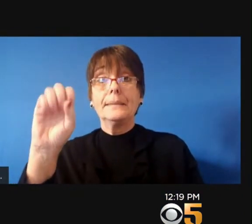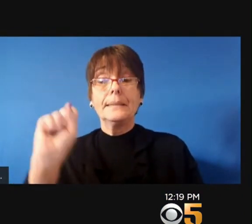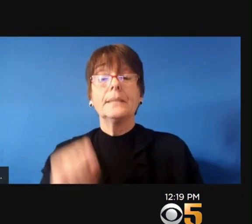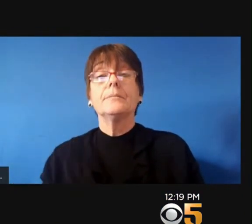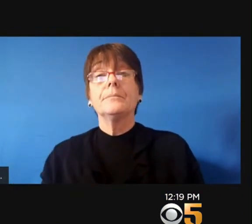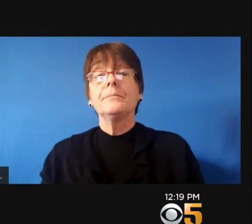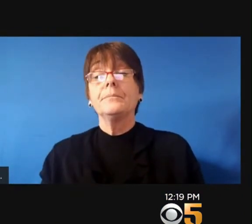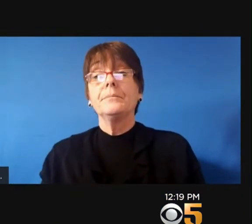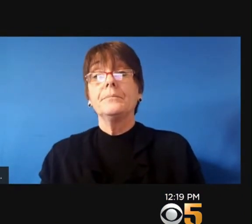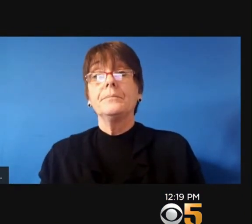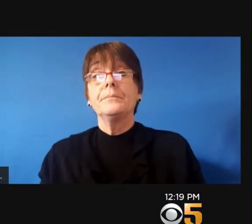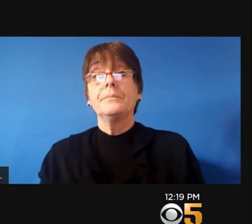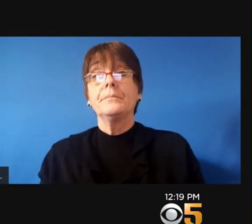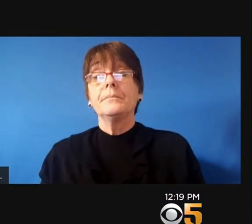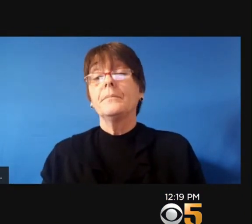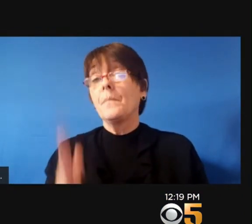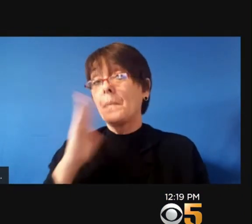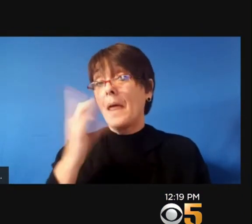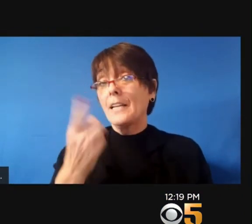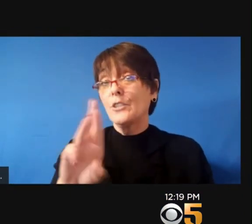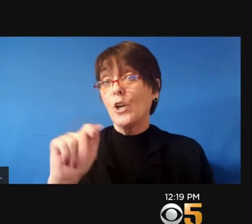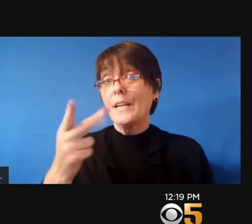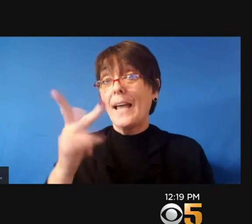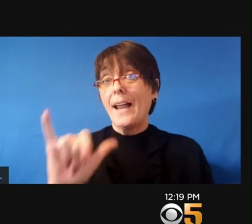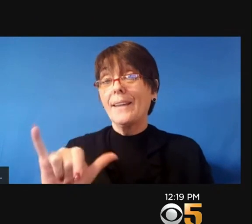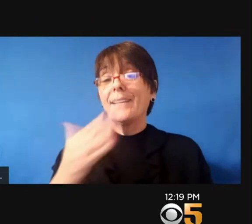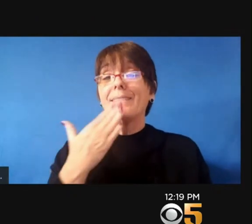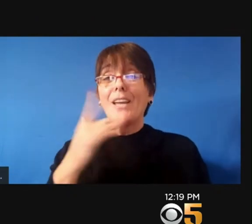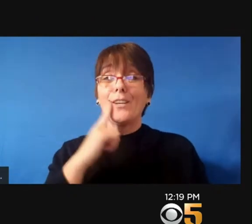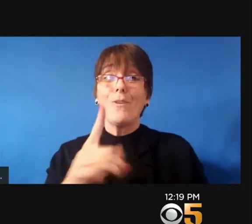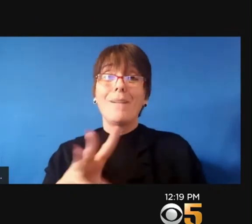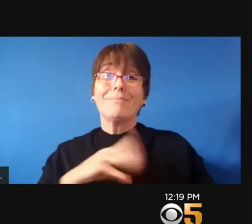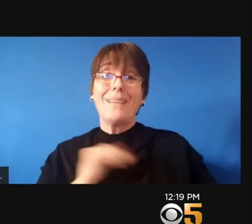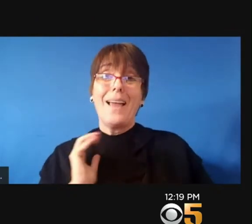I WANT TO START BY TAKING